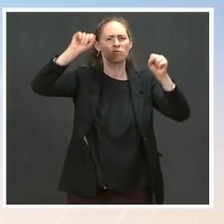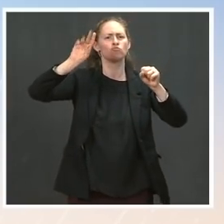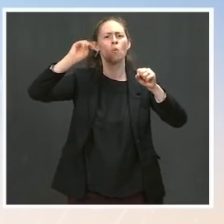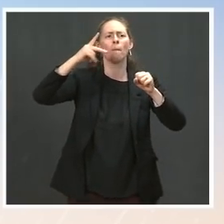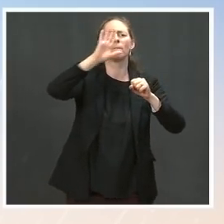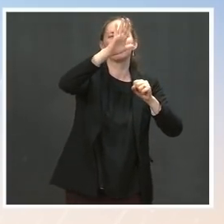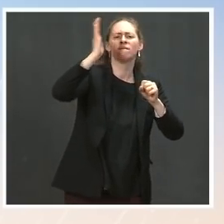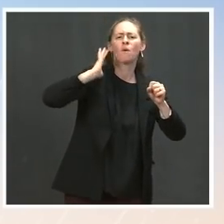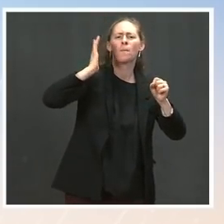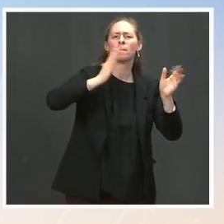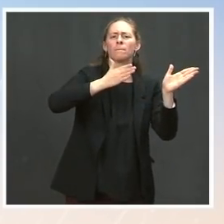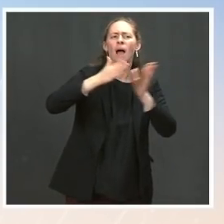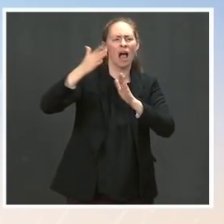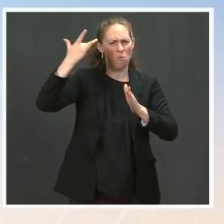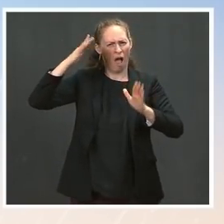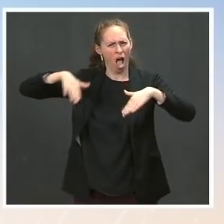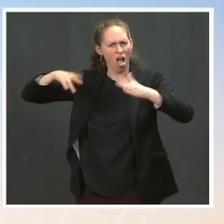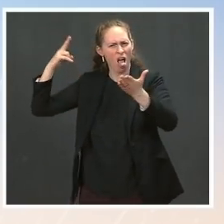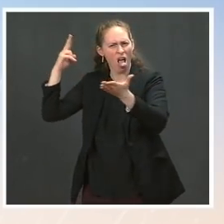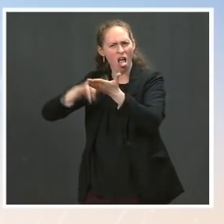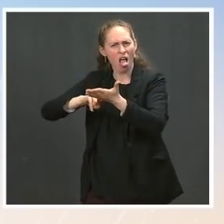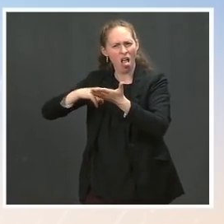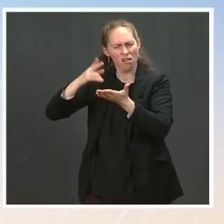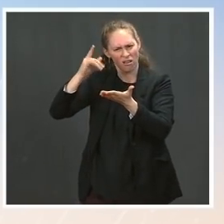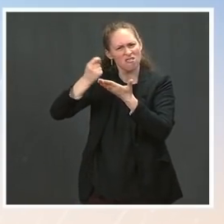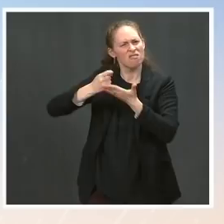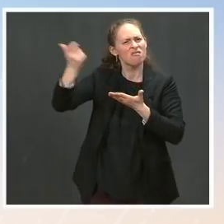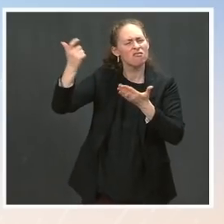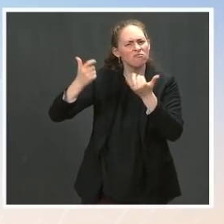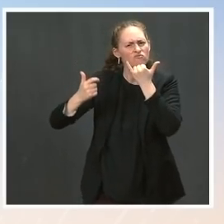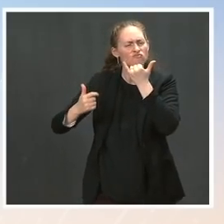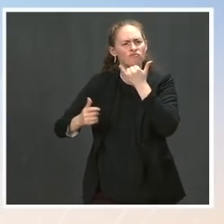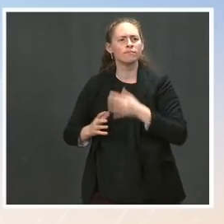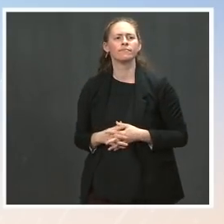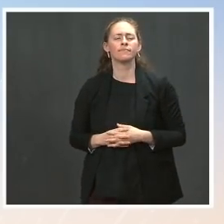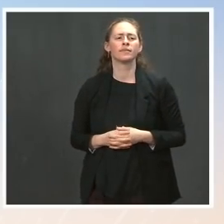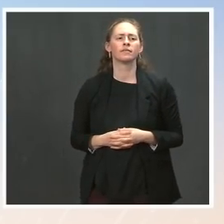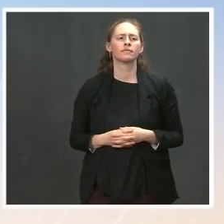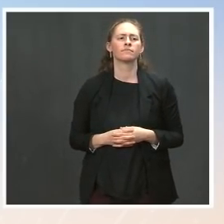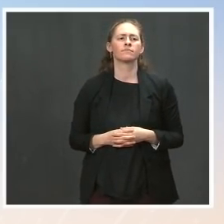Ms. Psaki: It's an issue he remains committed to, as he announced. I just don't have an update on the signing of the paperwork.